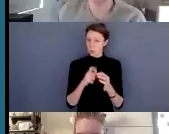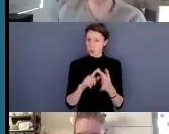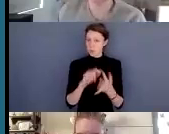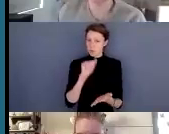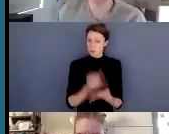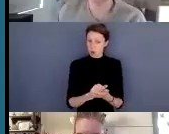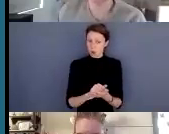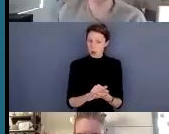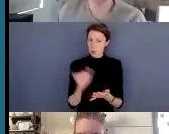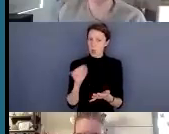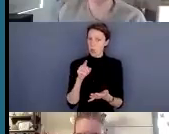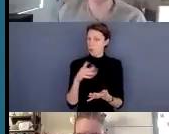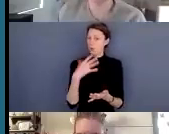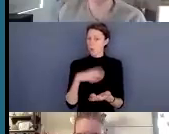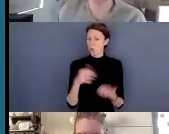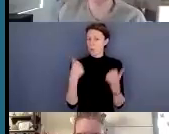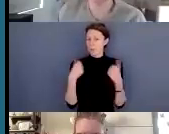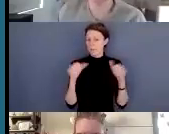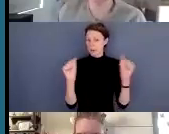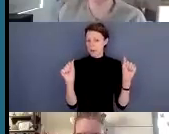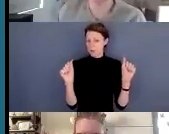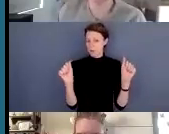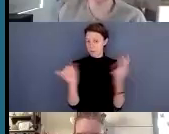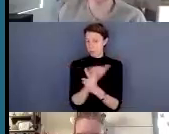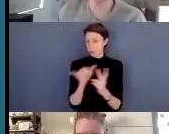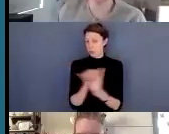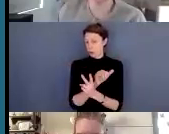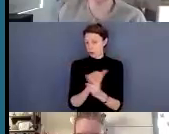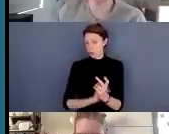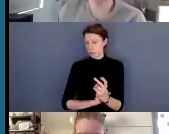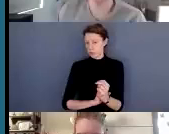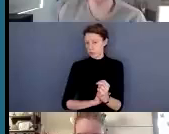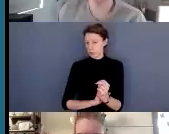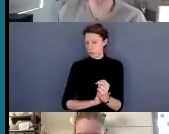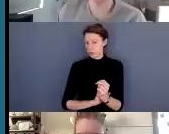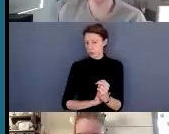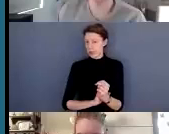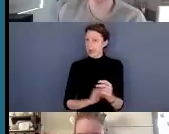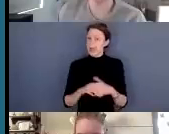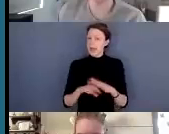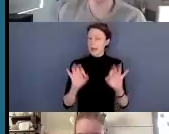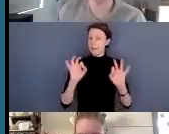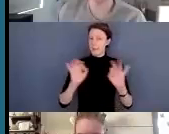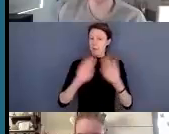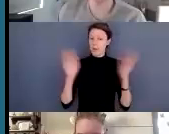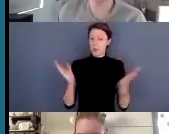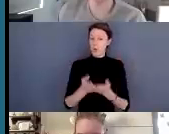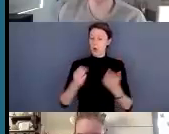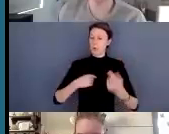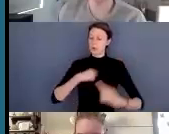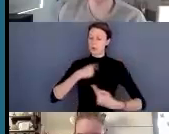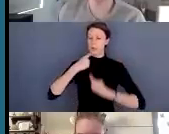be effective? Ideally in a perfect world we make our case and it's so clear, it's so obvious, it's so